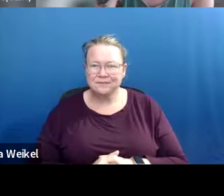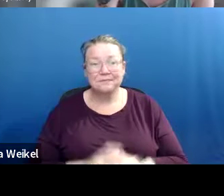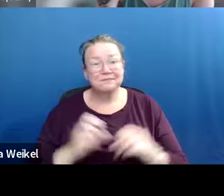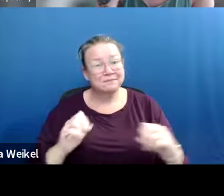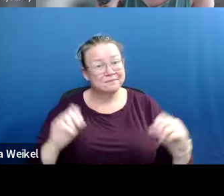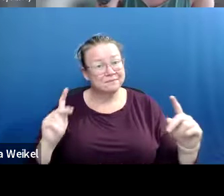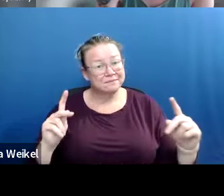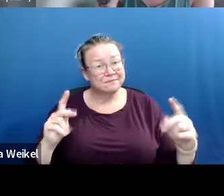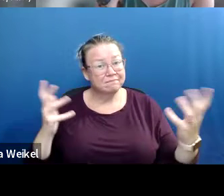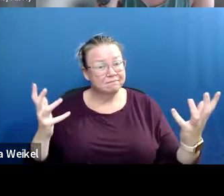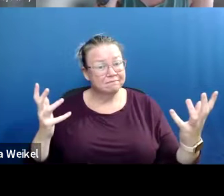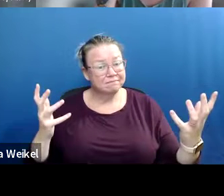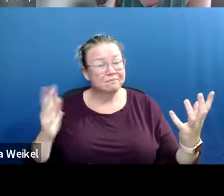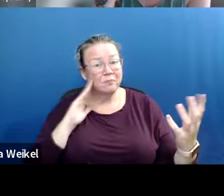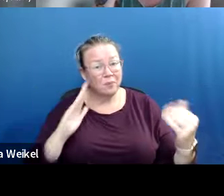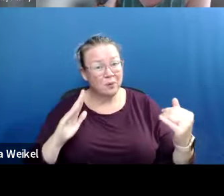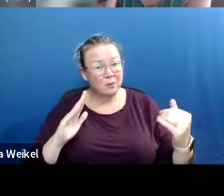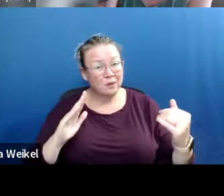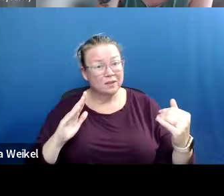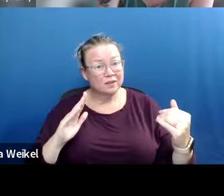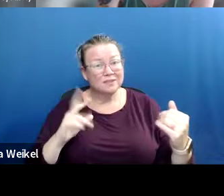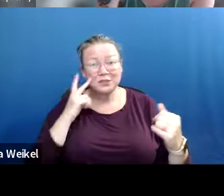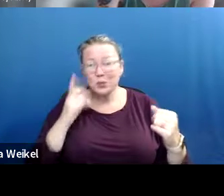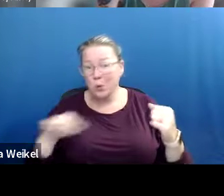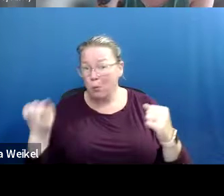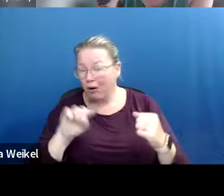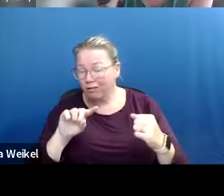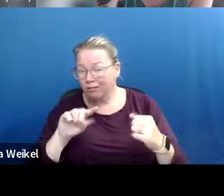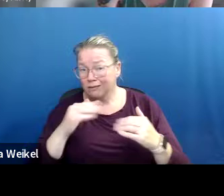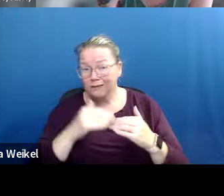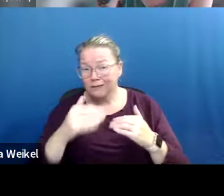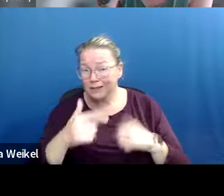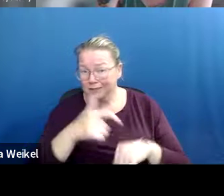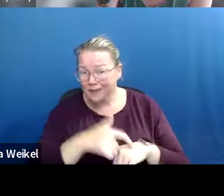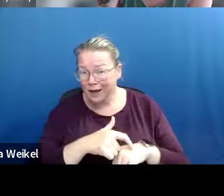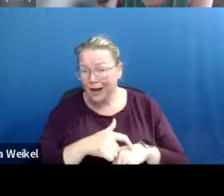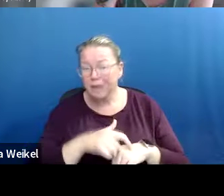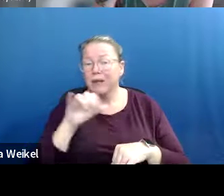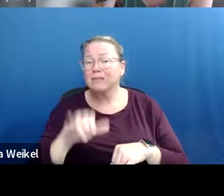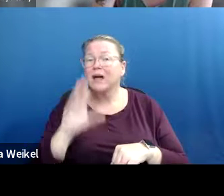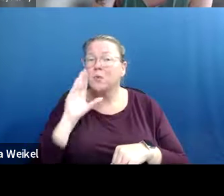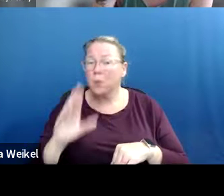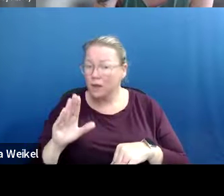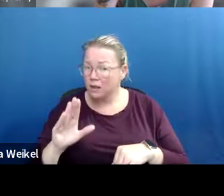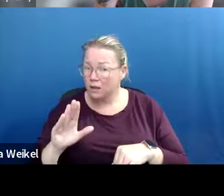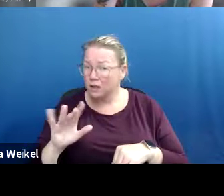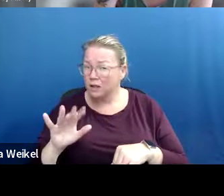Harm (He/Him): I will. See you guys next time, which will be, let me see.